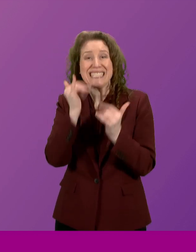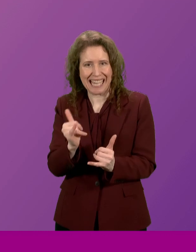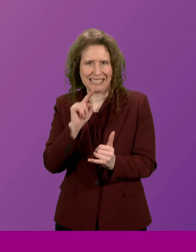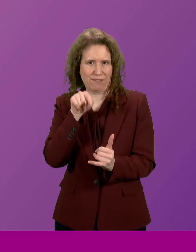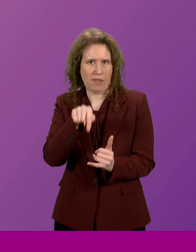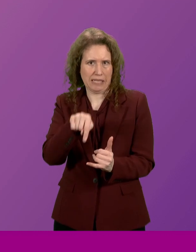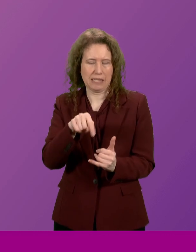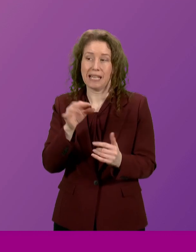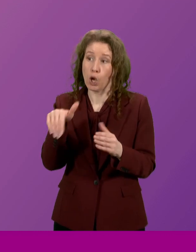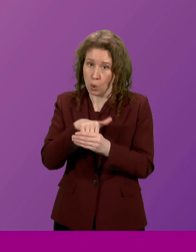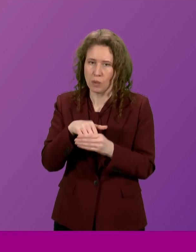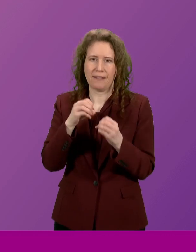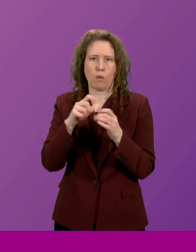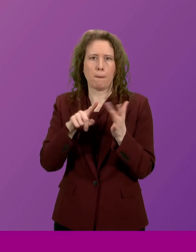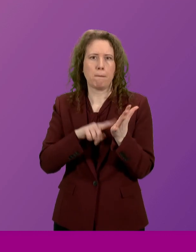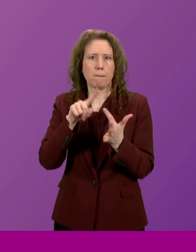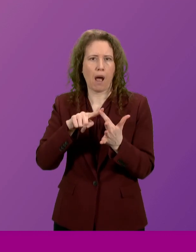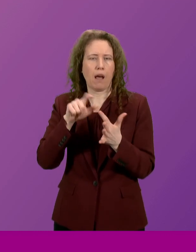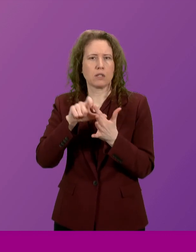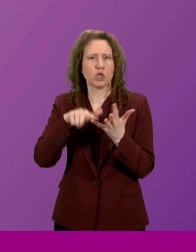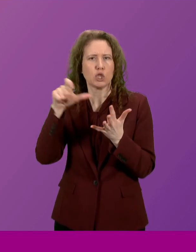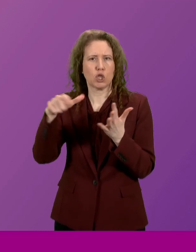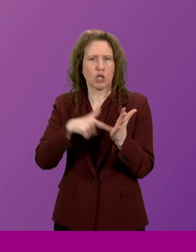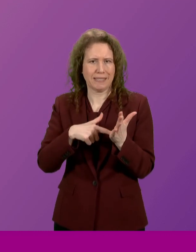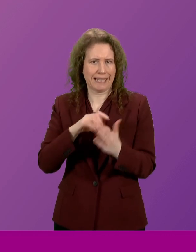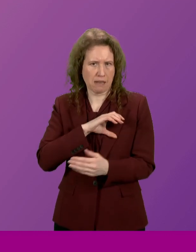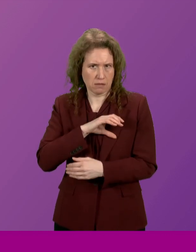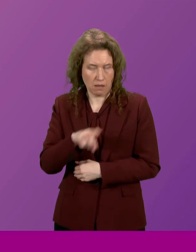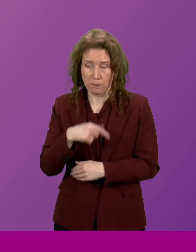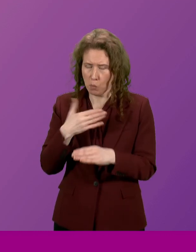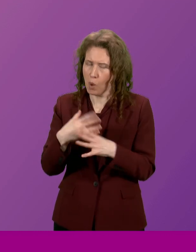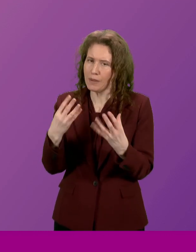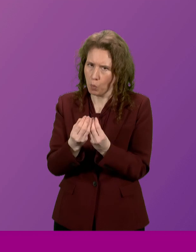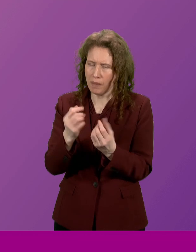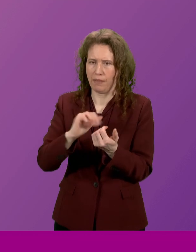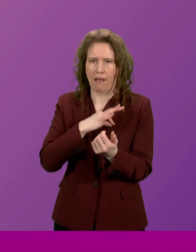including for bile duct cancer, and we have been working closely with partners to identify